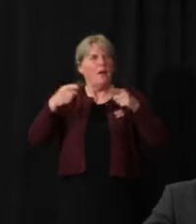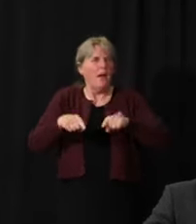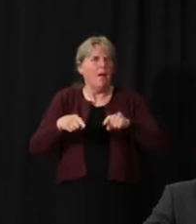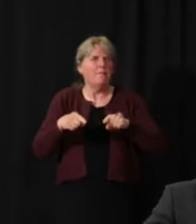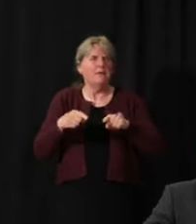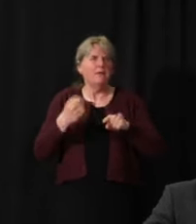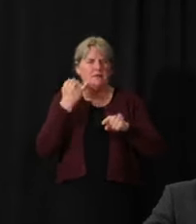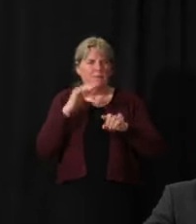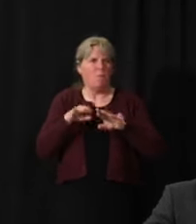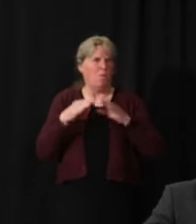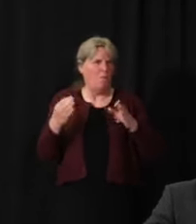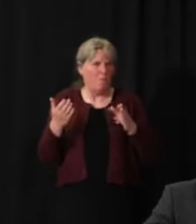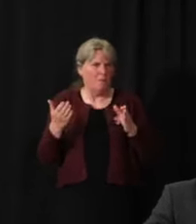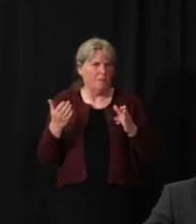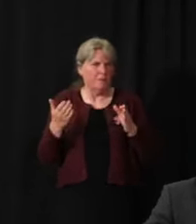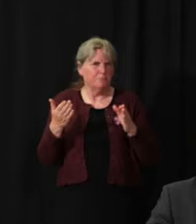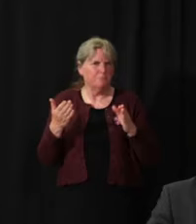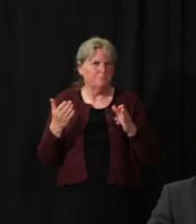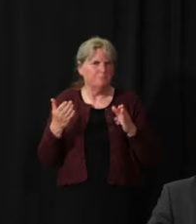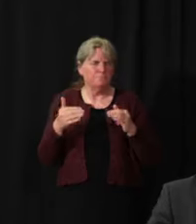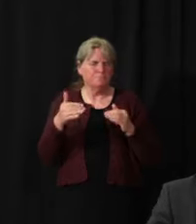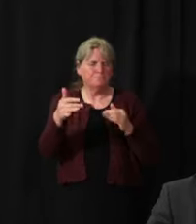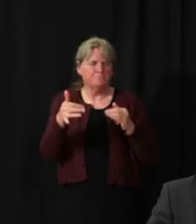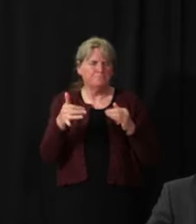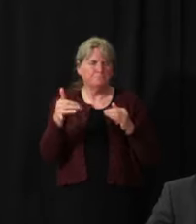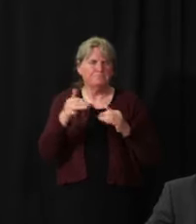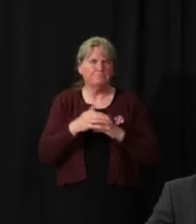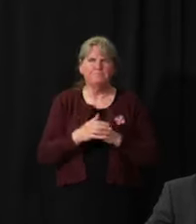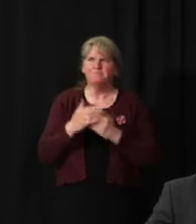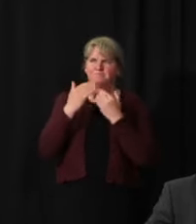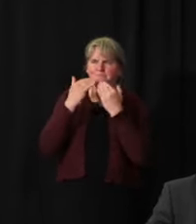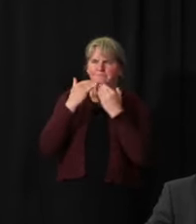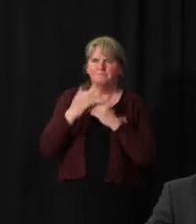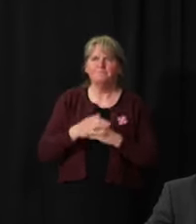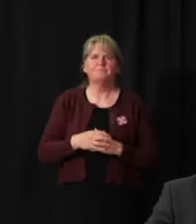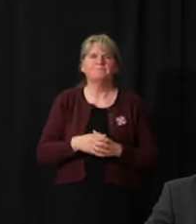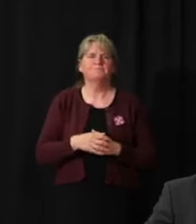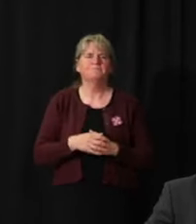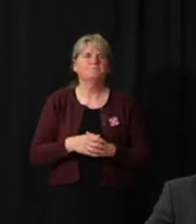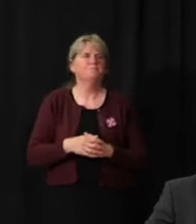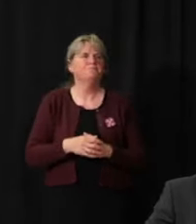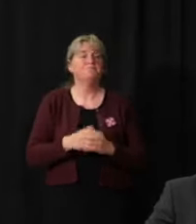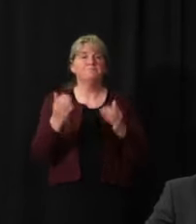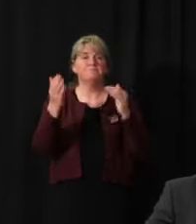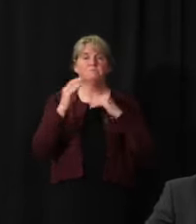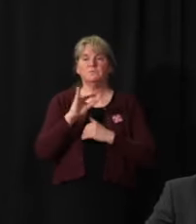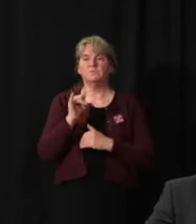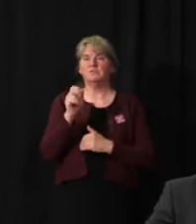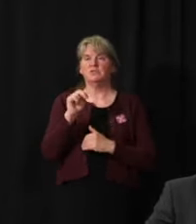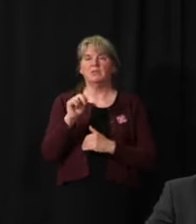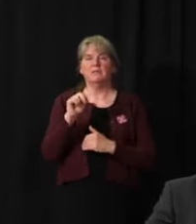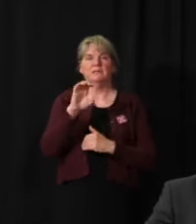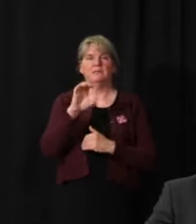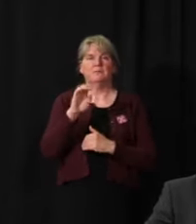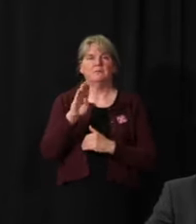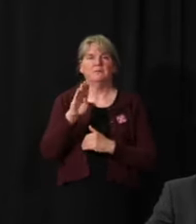associated with border loosening. Moderator: Thank you.